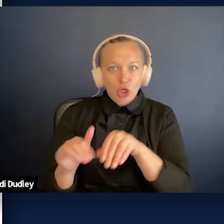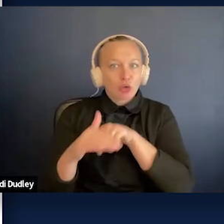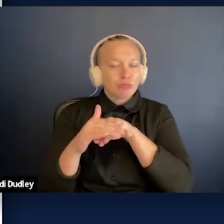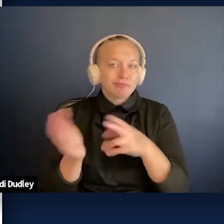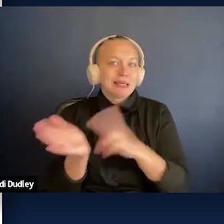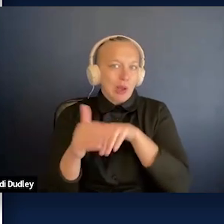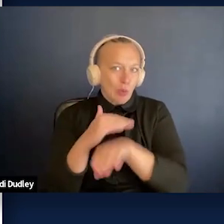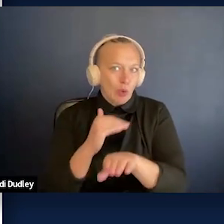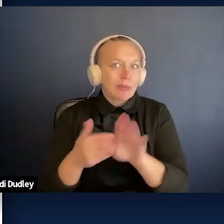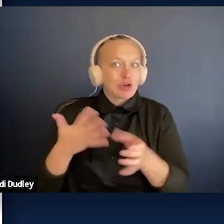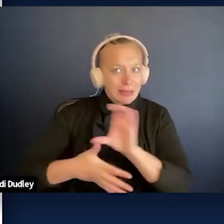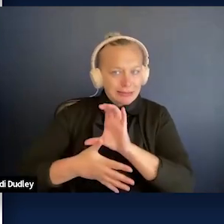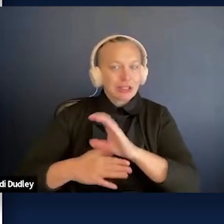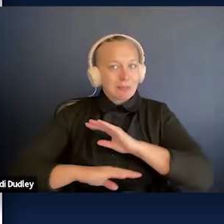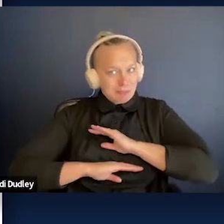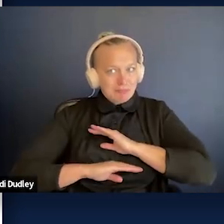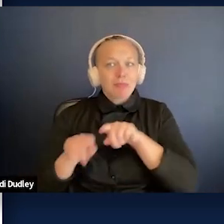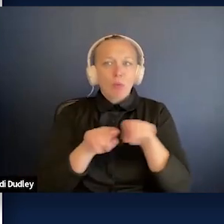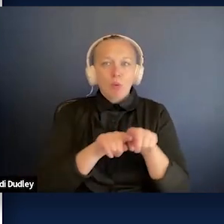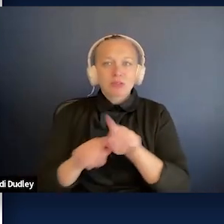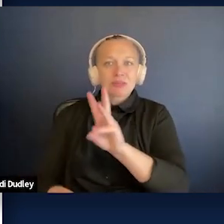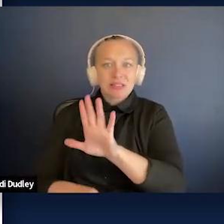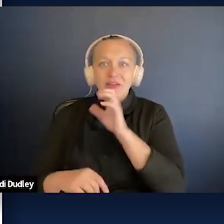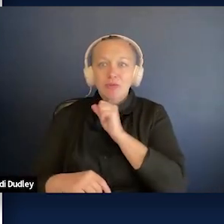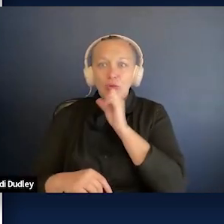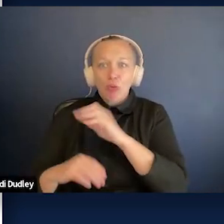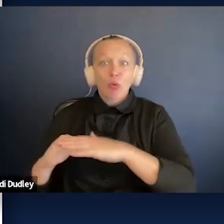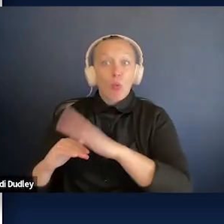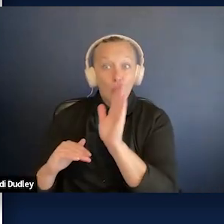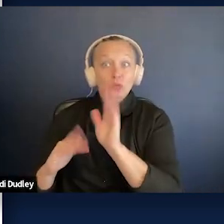had to be due to old age and survivor's insurance.